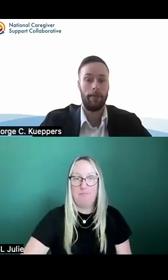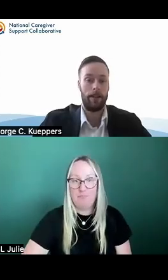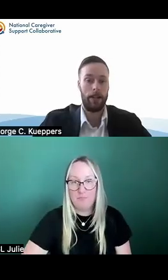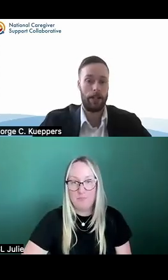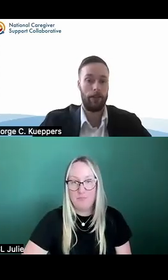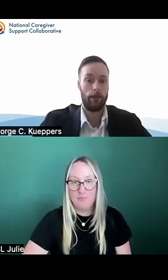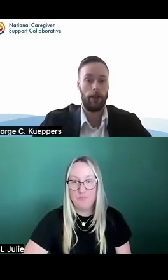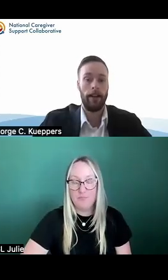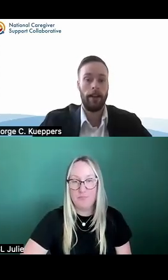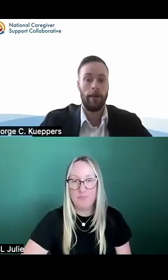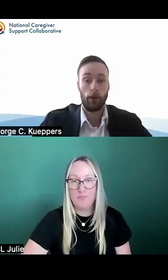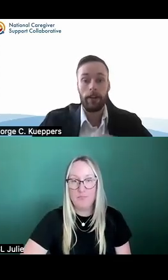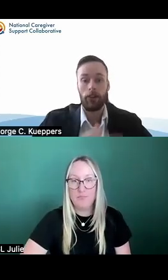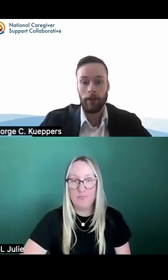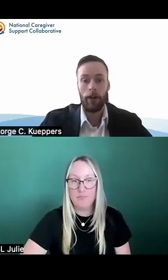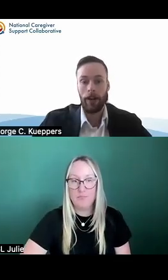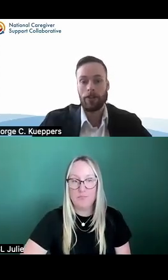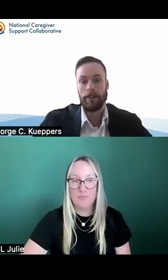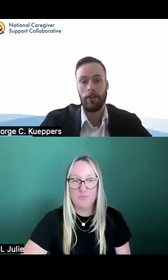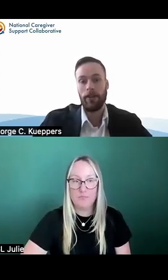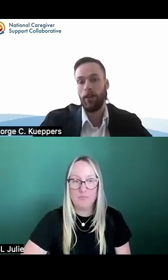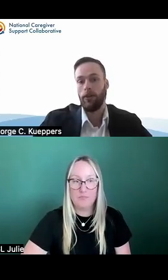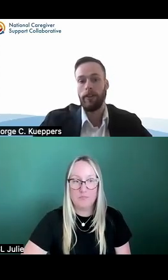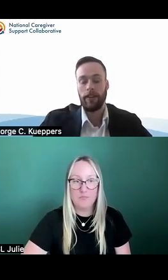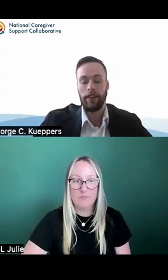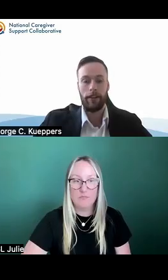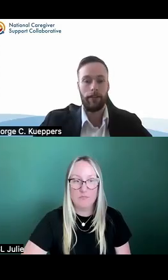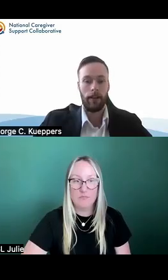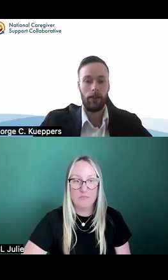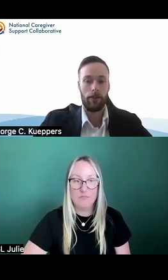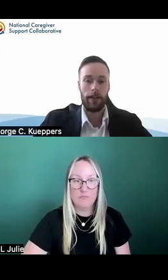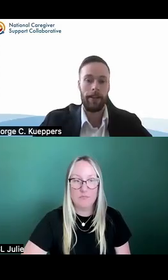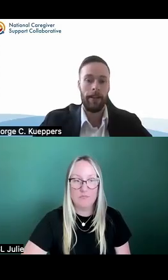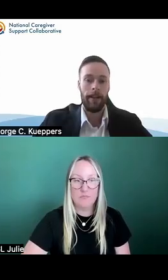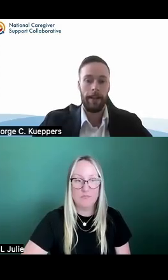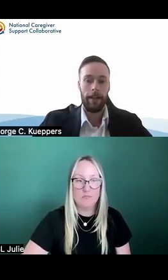recommendations for proven survey questions that you can use to consider for inclusion.